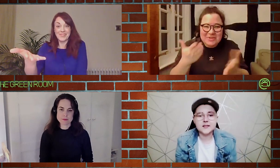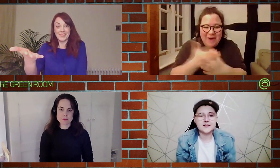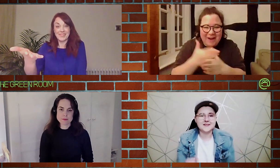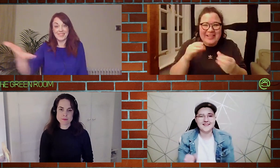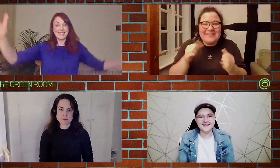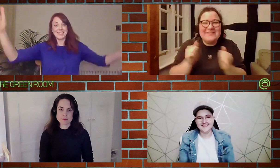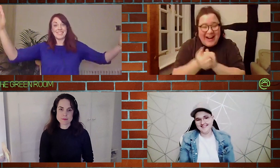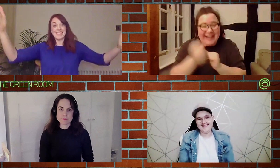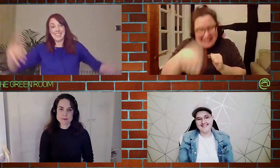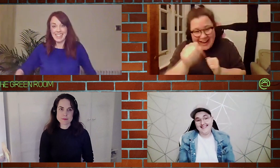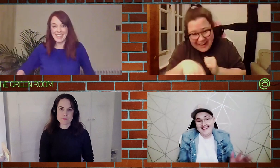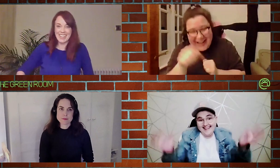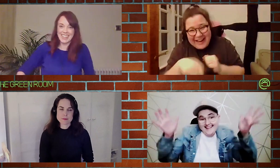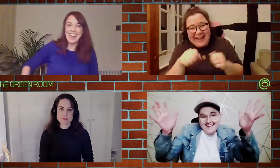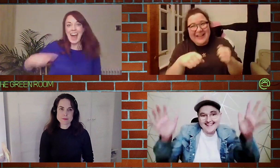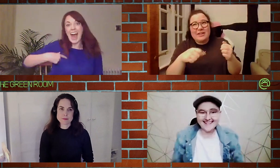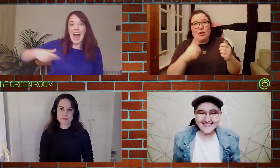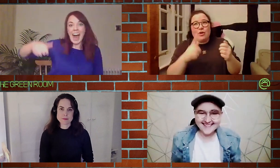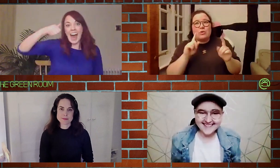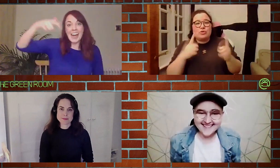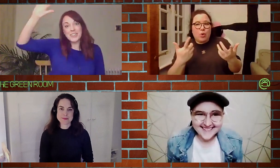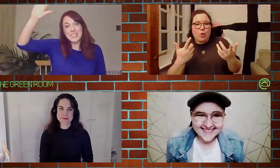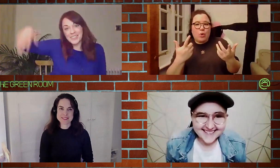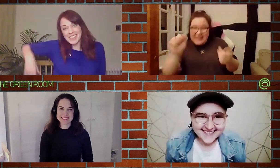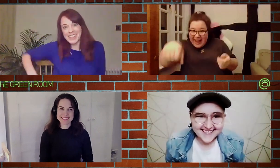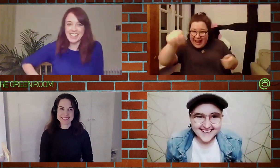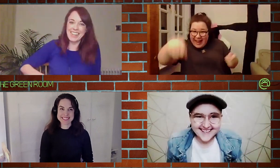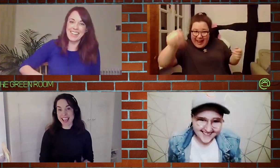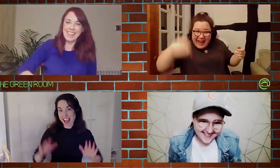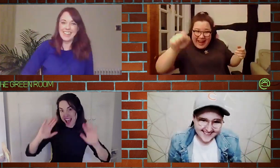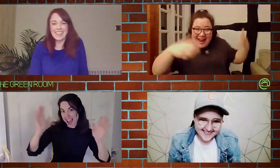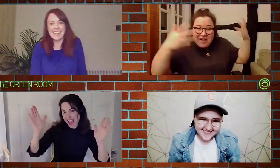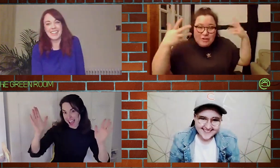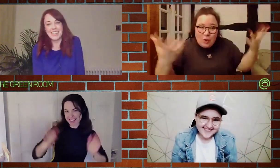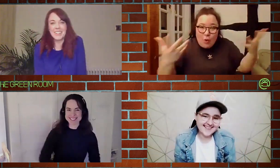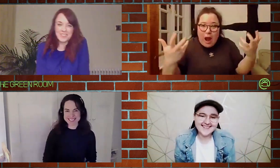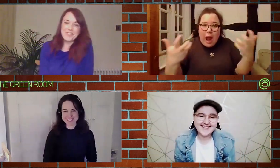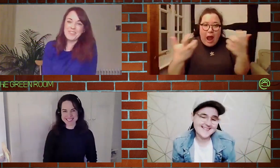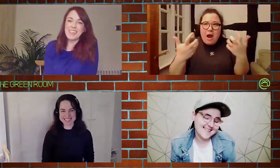Brooklyn. There they are. So they got that role.